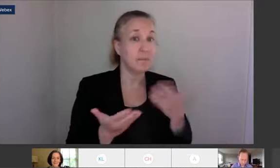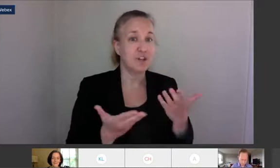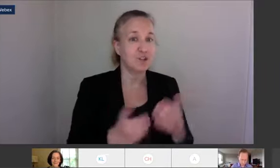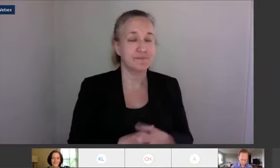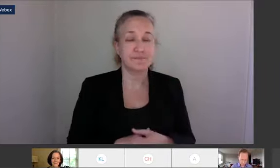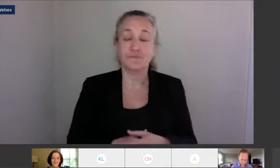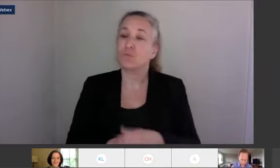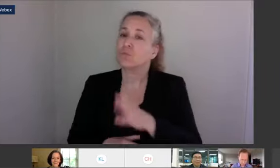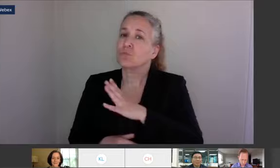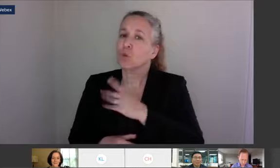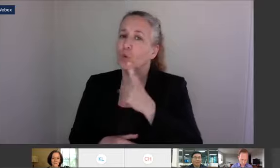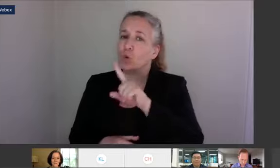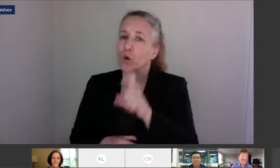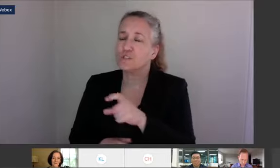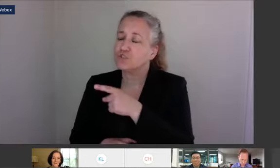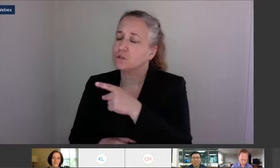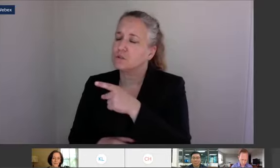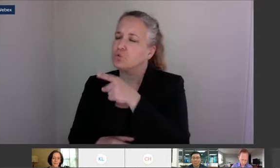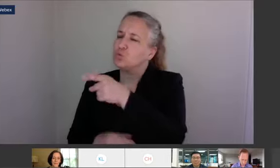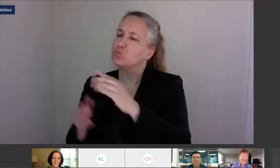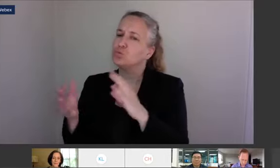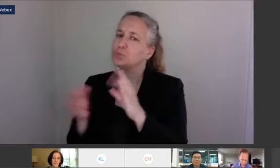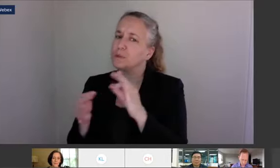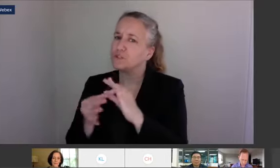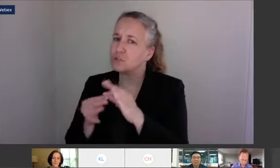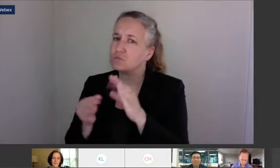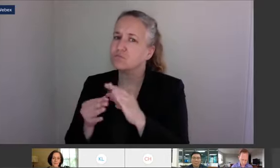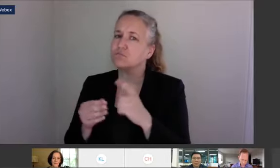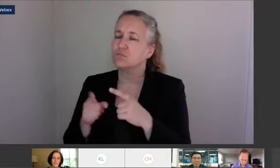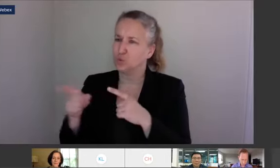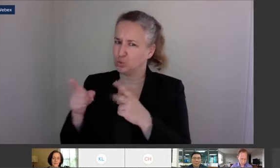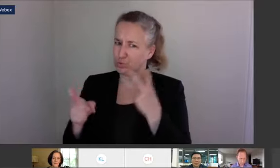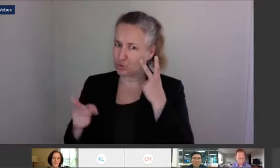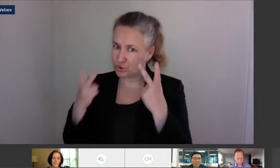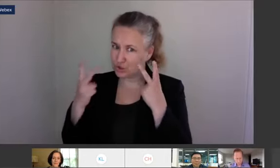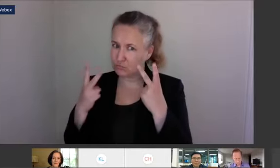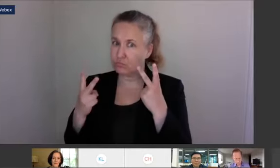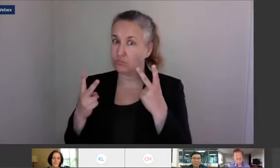question for you you talked about you're seeing less numbers of people coming